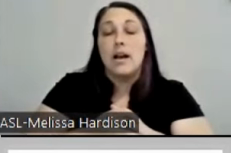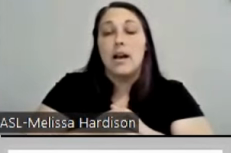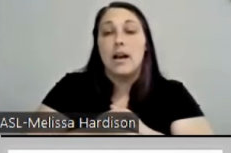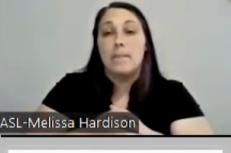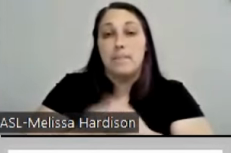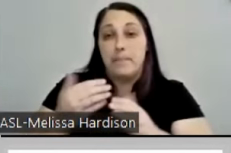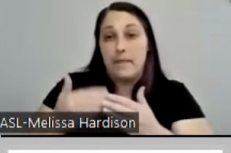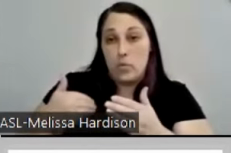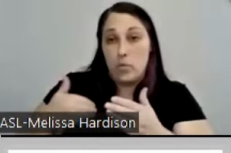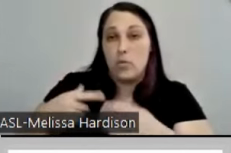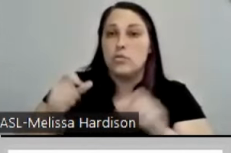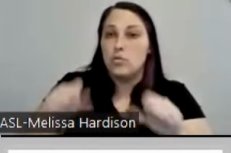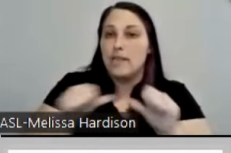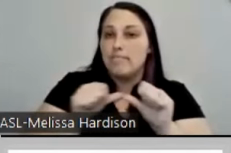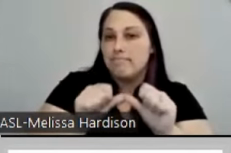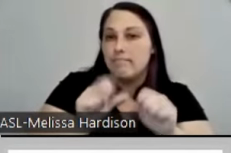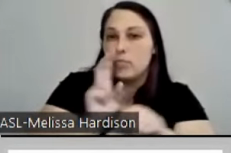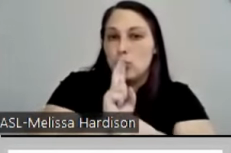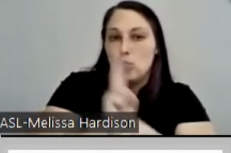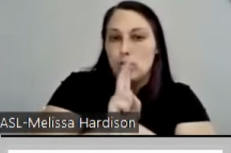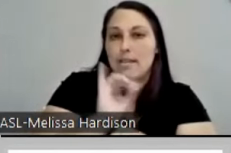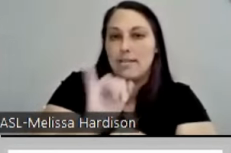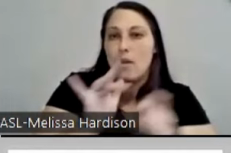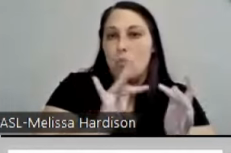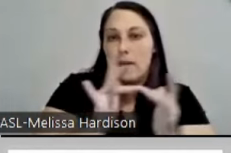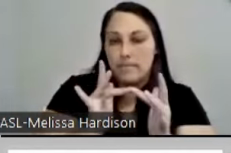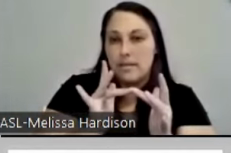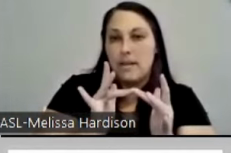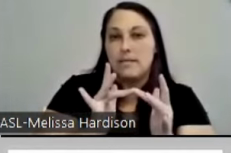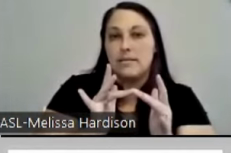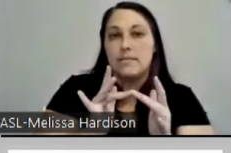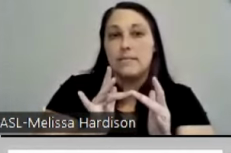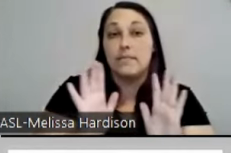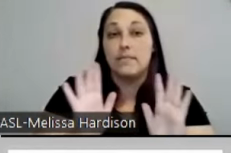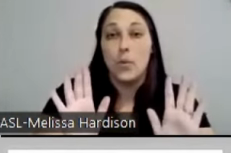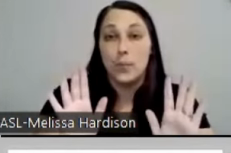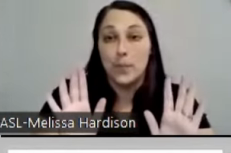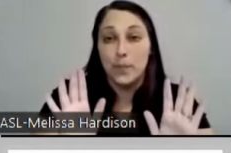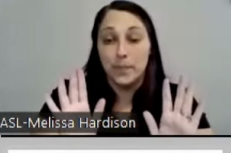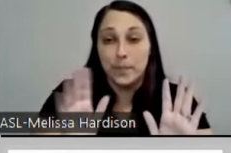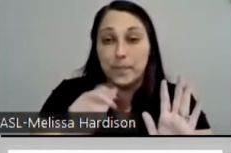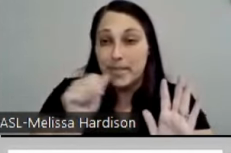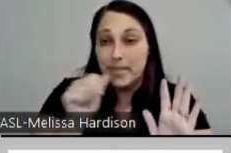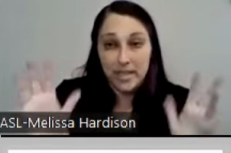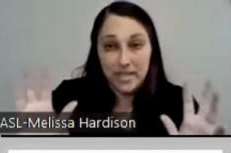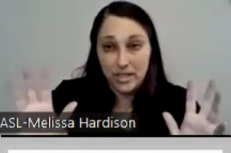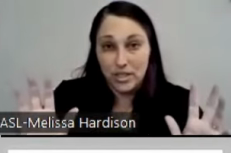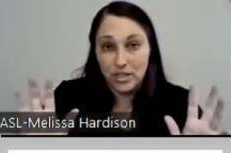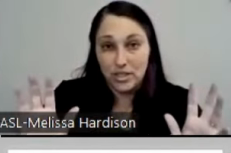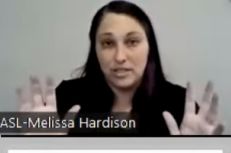Habitat for Humanity, that they are using the block grant funds for the city, and doing Home Modifications there.